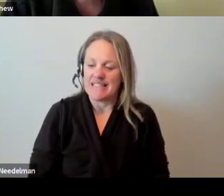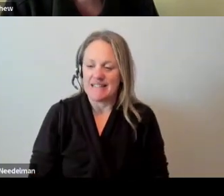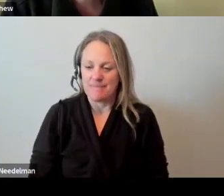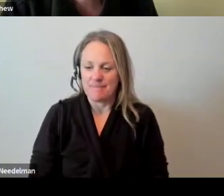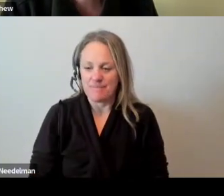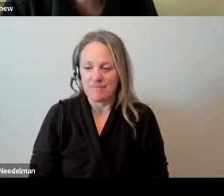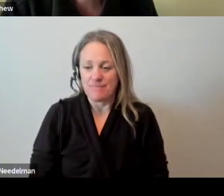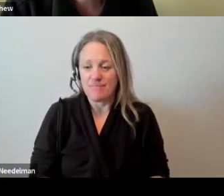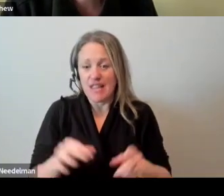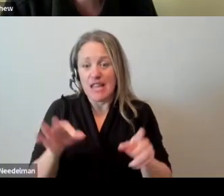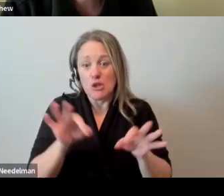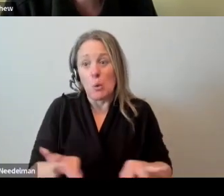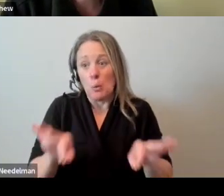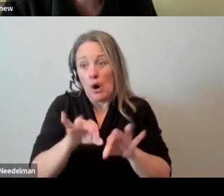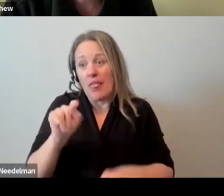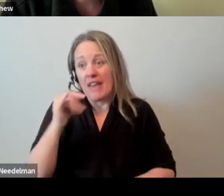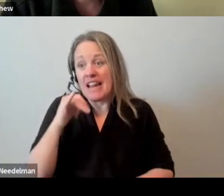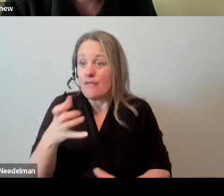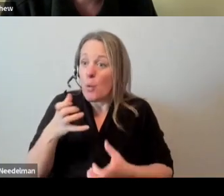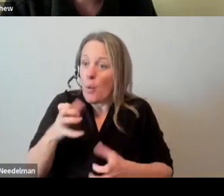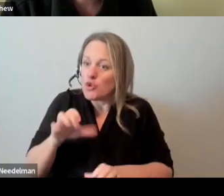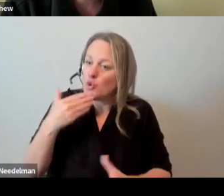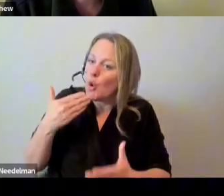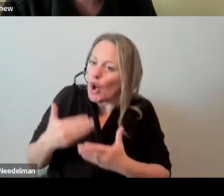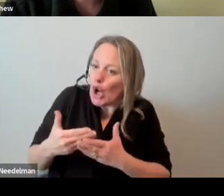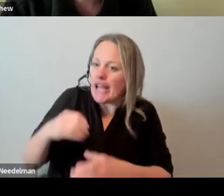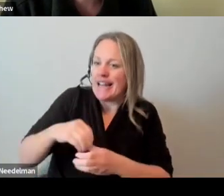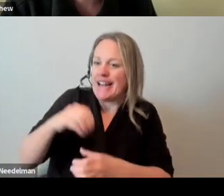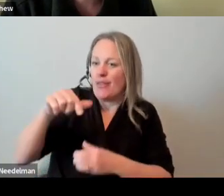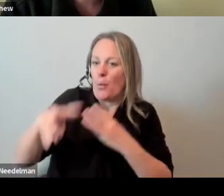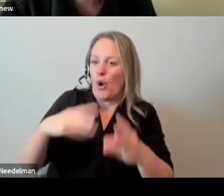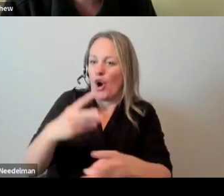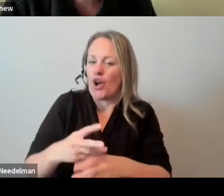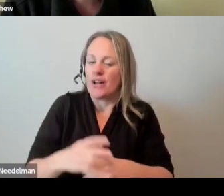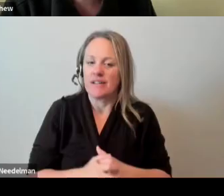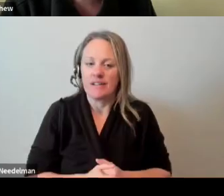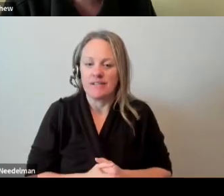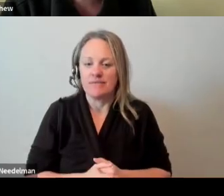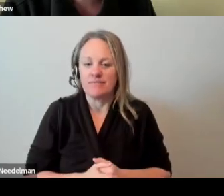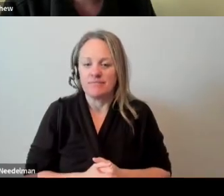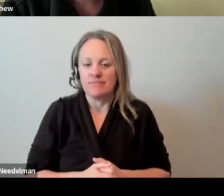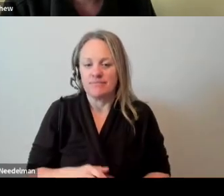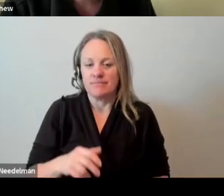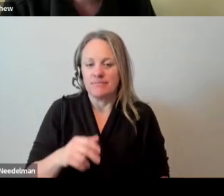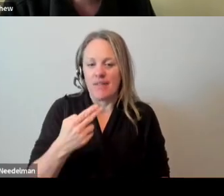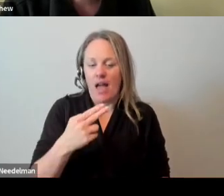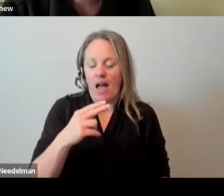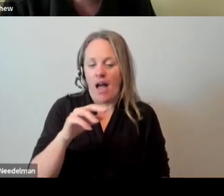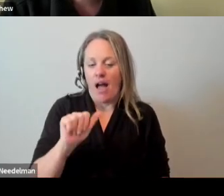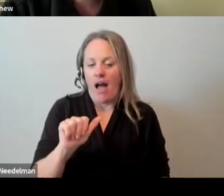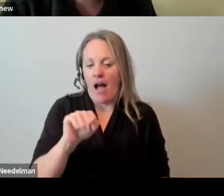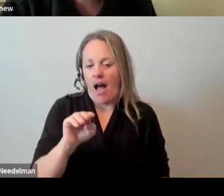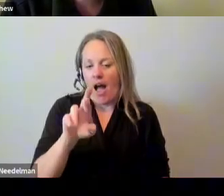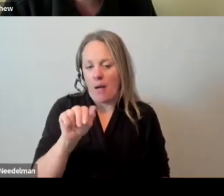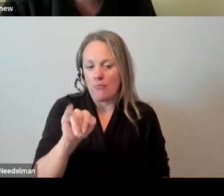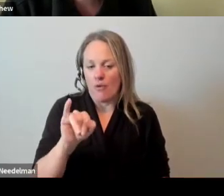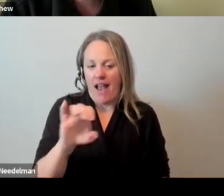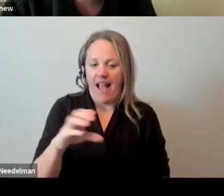and it's worth doing if you wanna do good in the world. Here I like what Hamraie and Fritsch say, "we have to agitate against independence